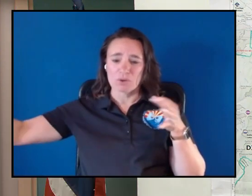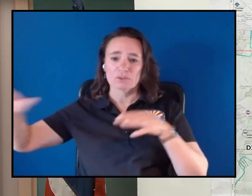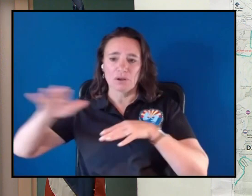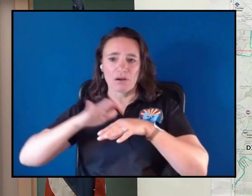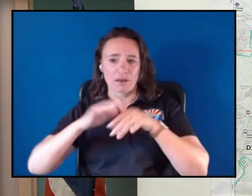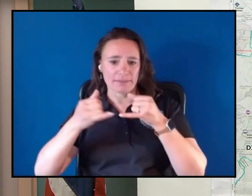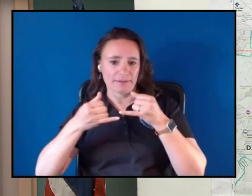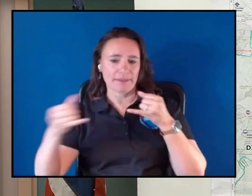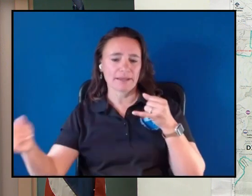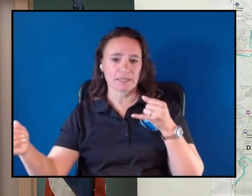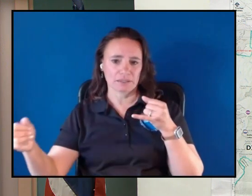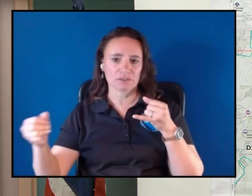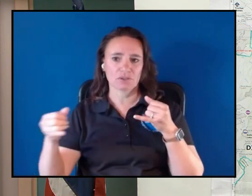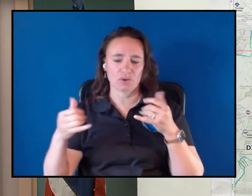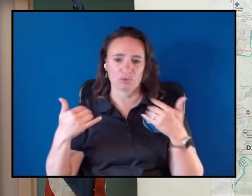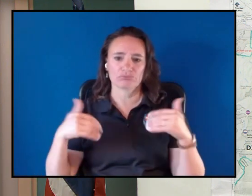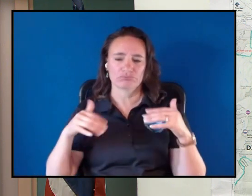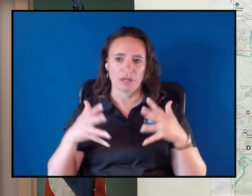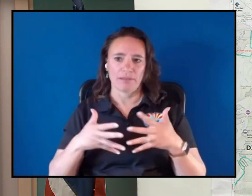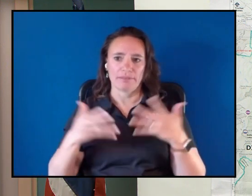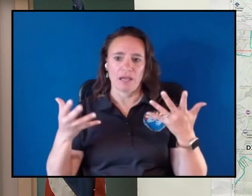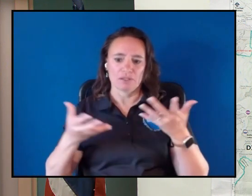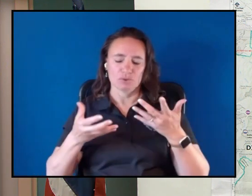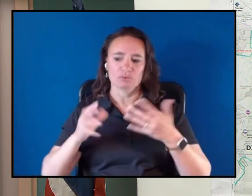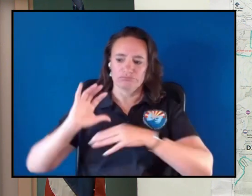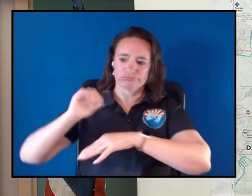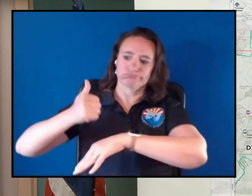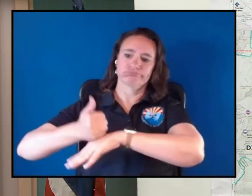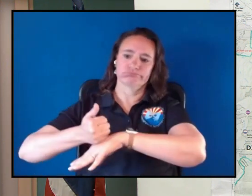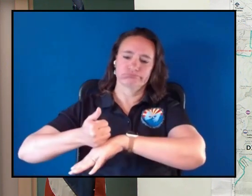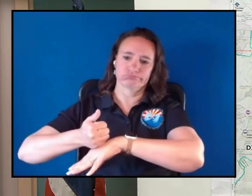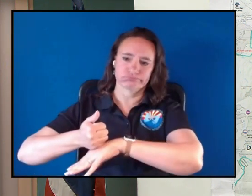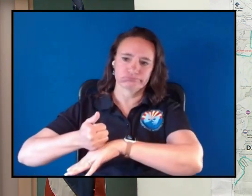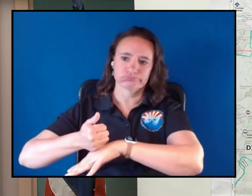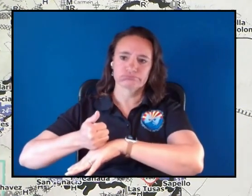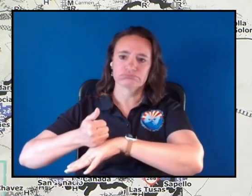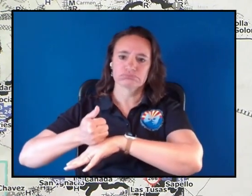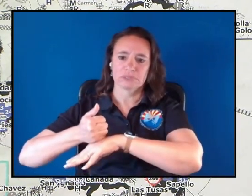big lift to get those pumpkins set up in areas where we can